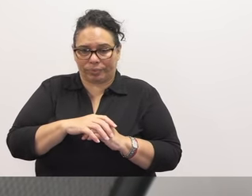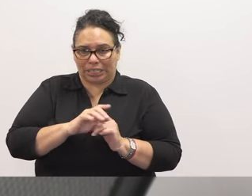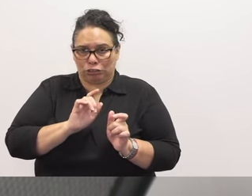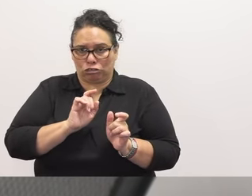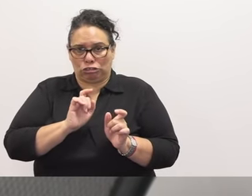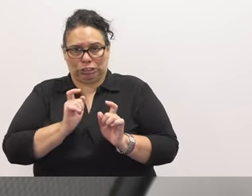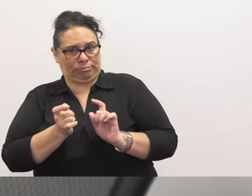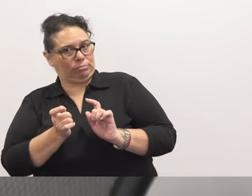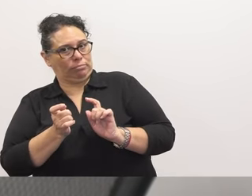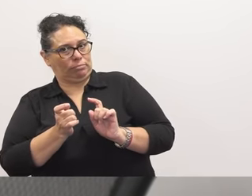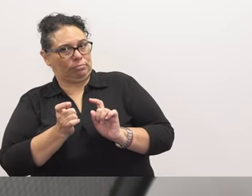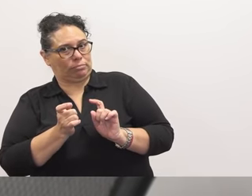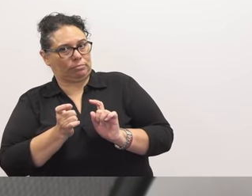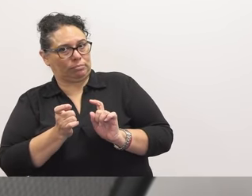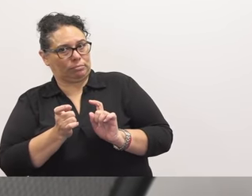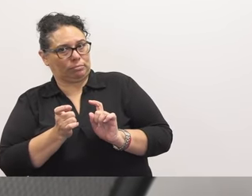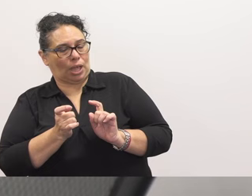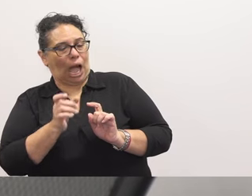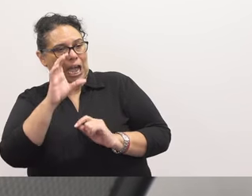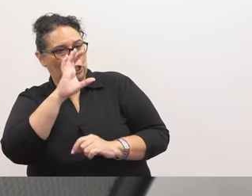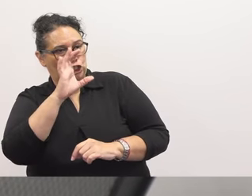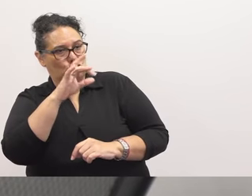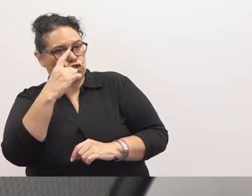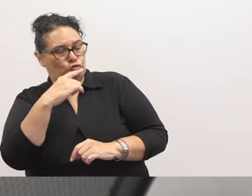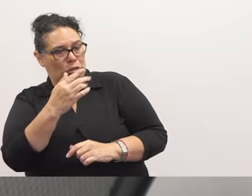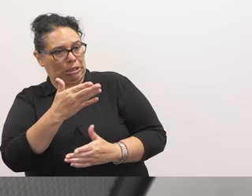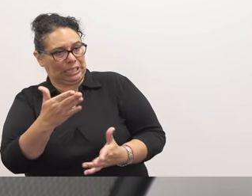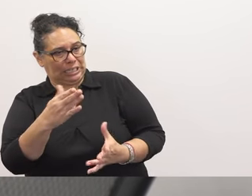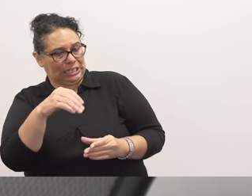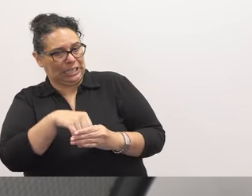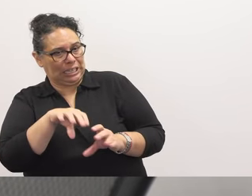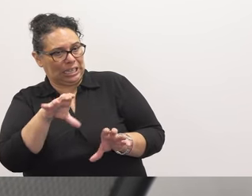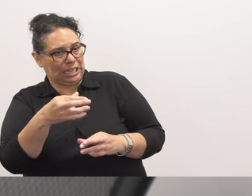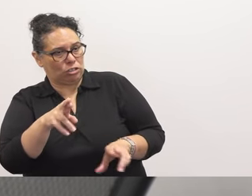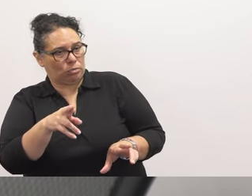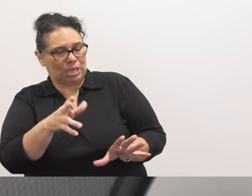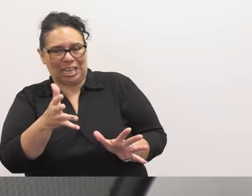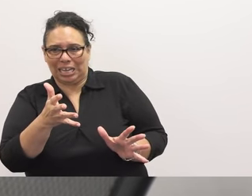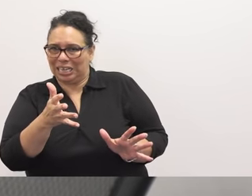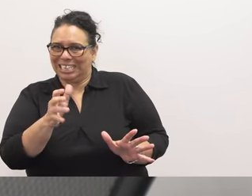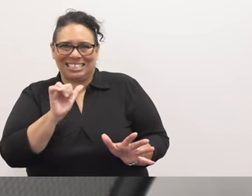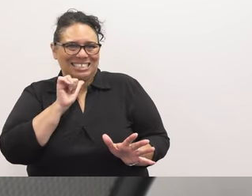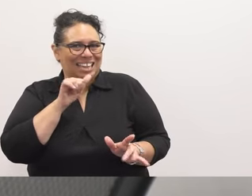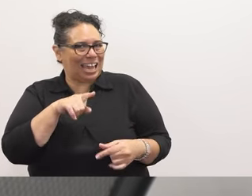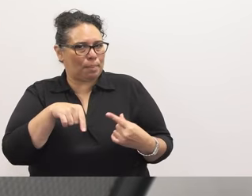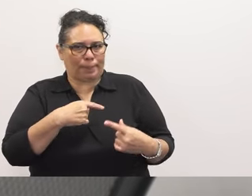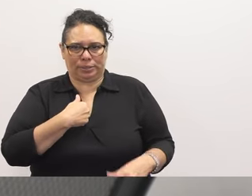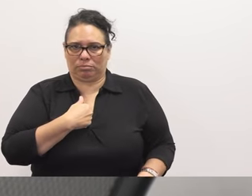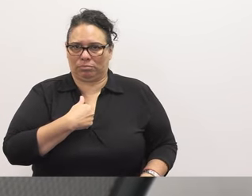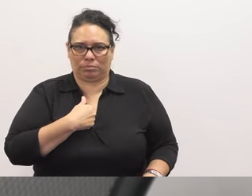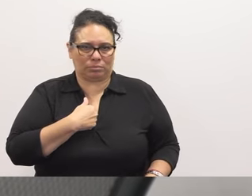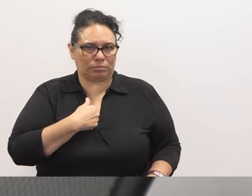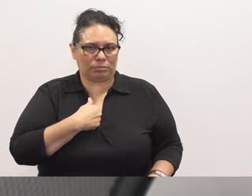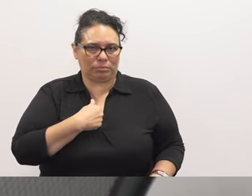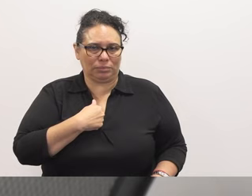I do look for things in the classroom, but I don't wanna make this about me. This should be about my teachers